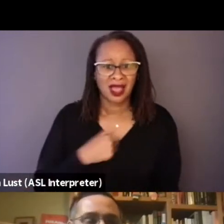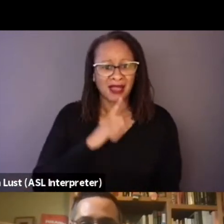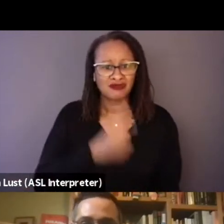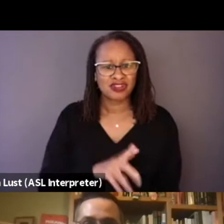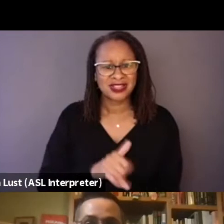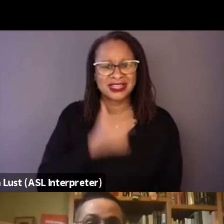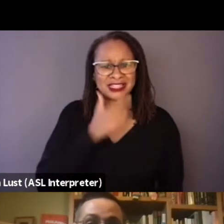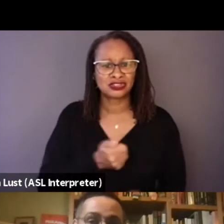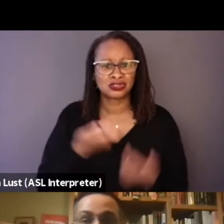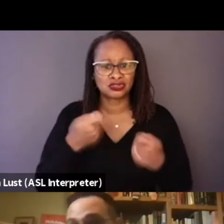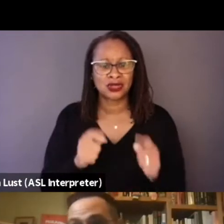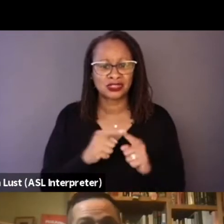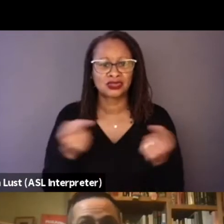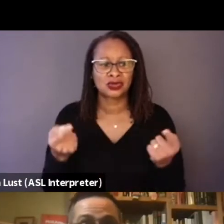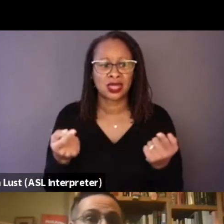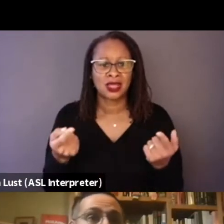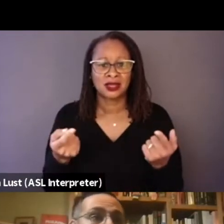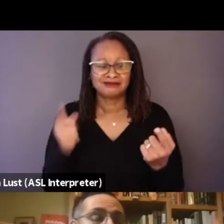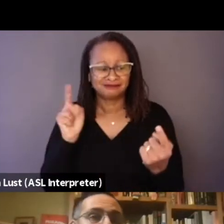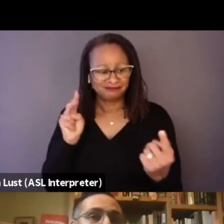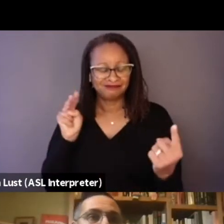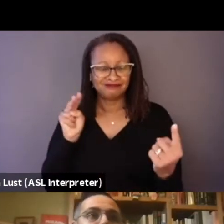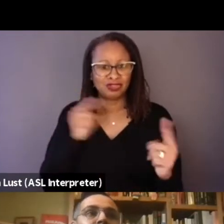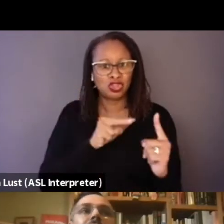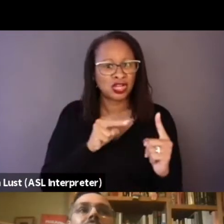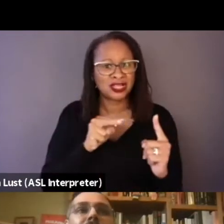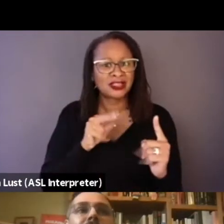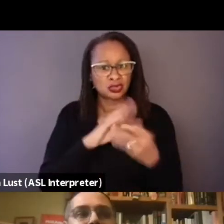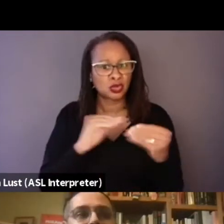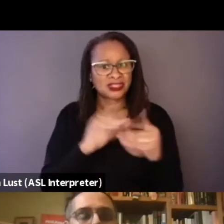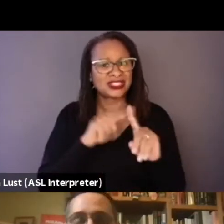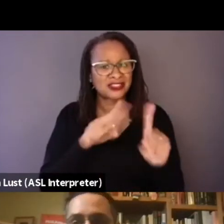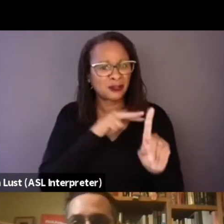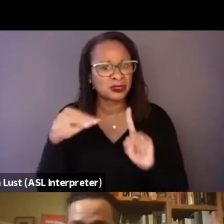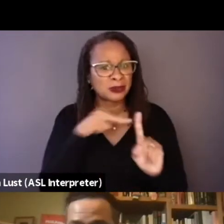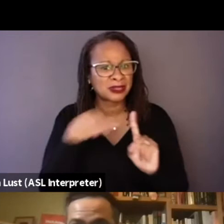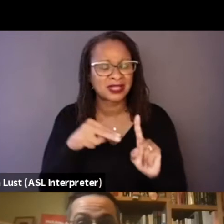to come at these stories again from a different way, which is like, let's not use violence.